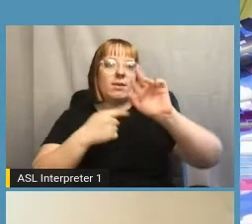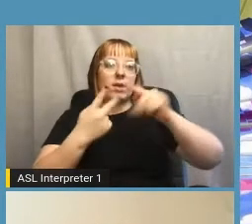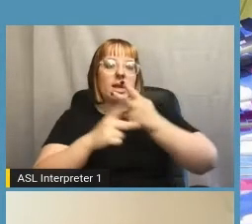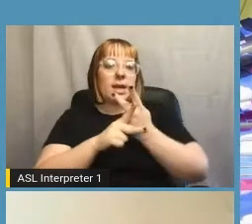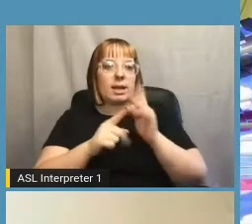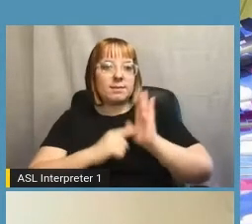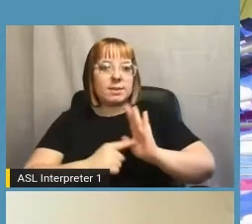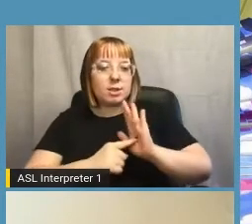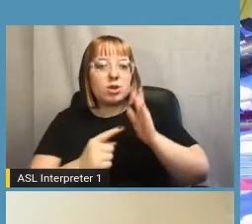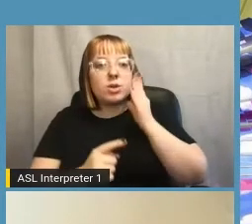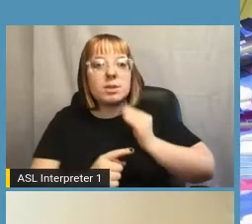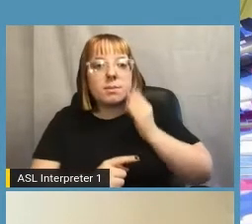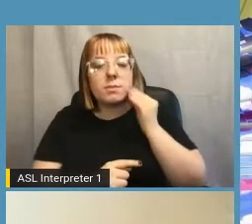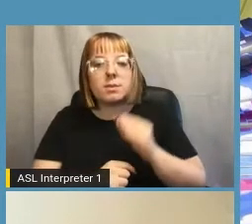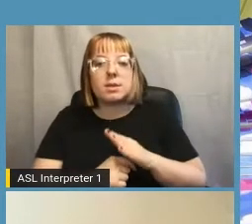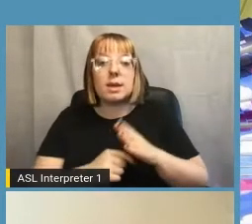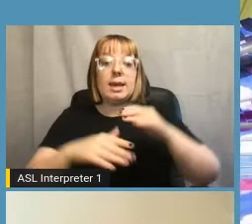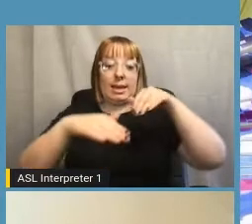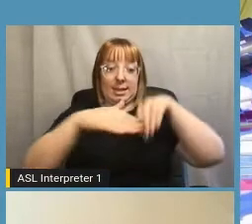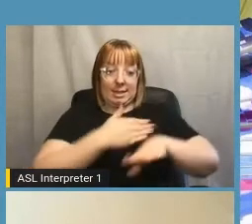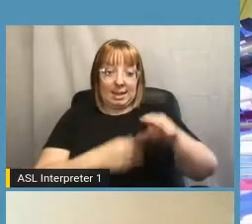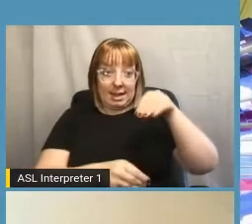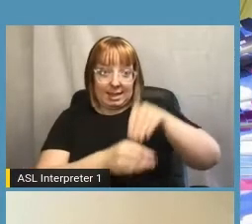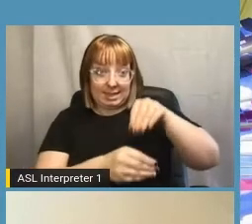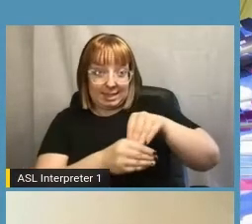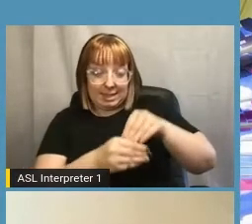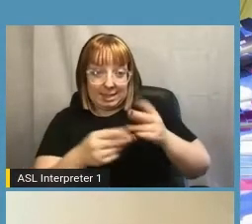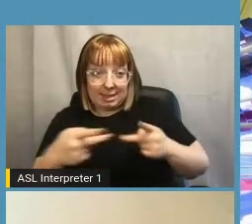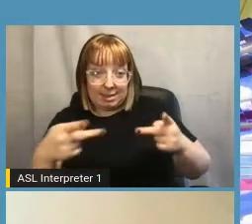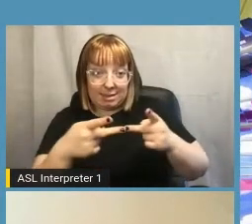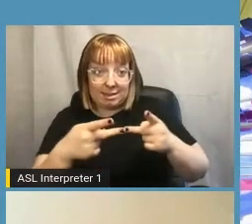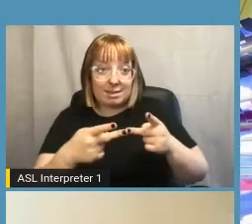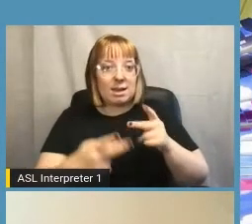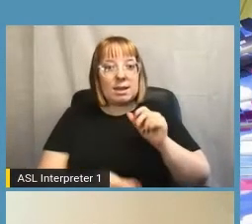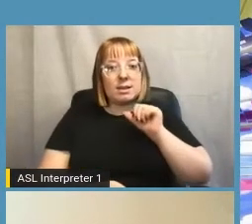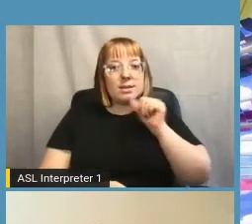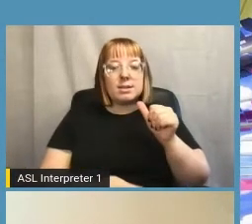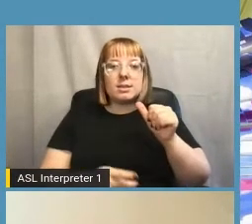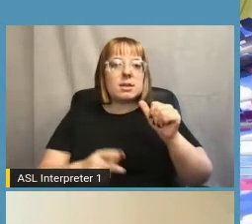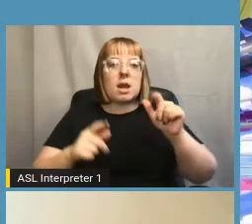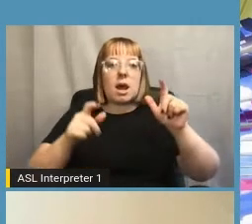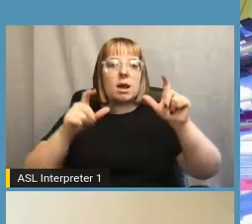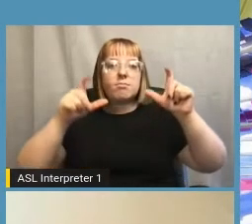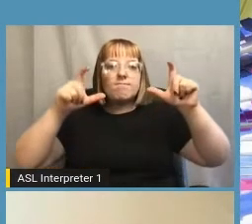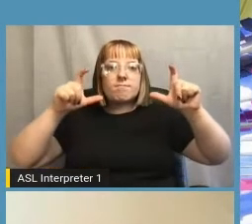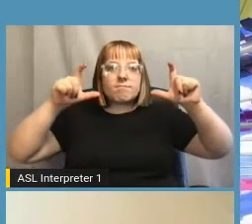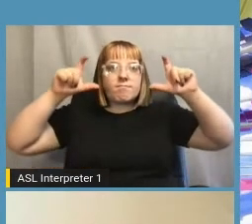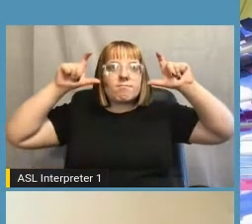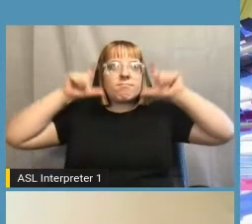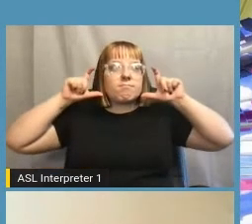space not as a kind of first person shooter like in video games but you're in there as an avatar